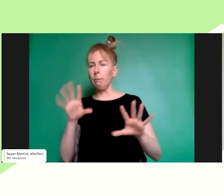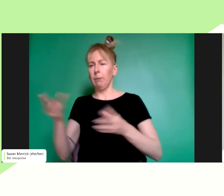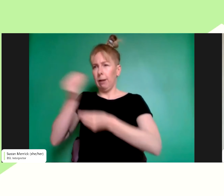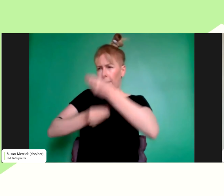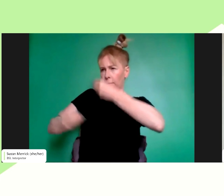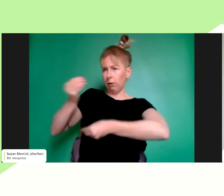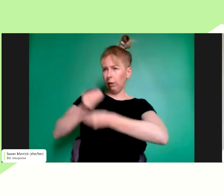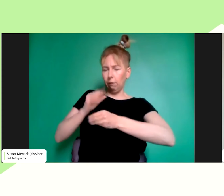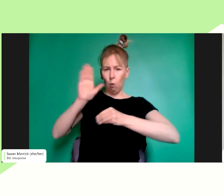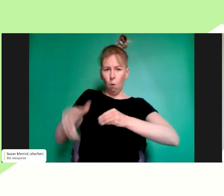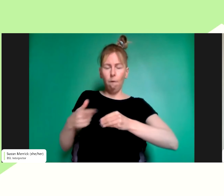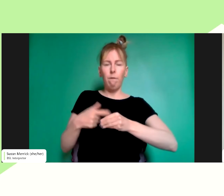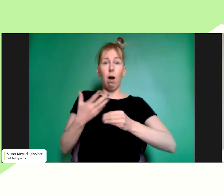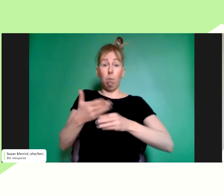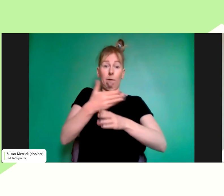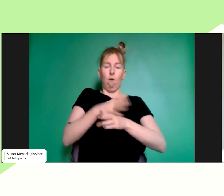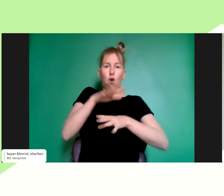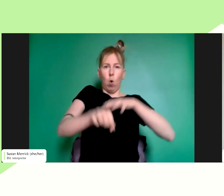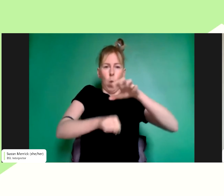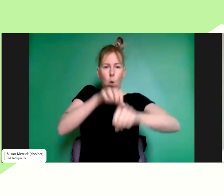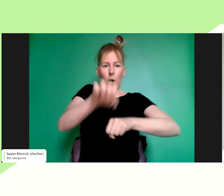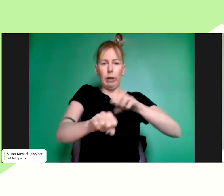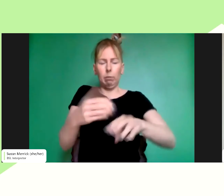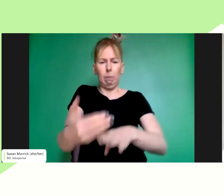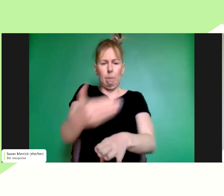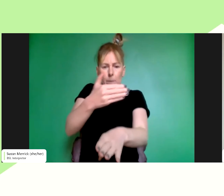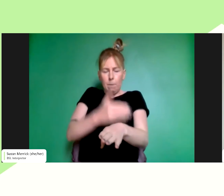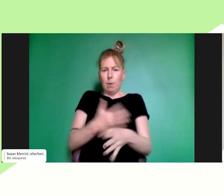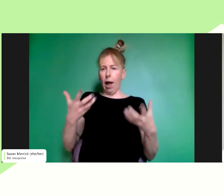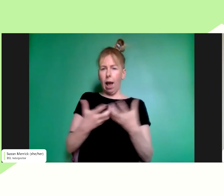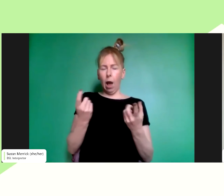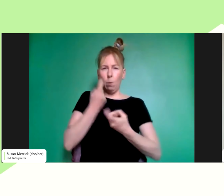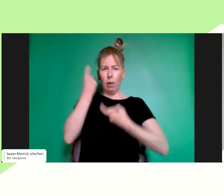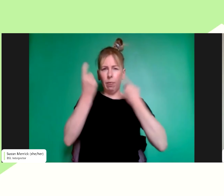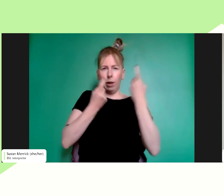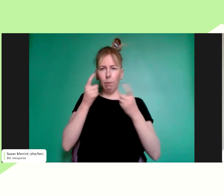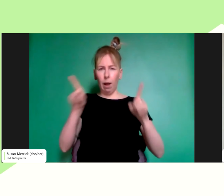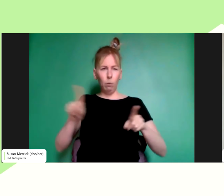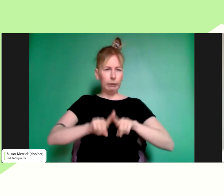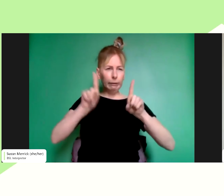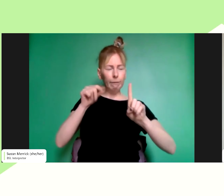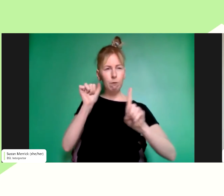and tropical epistemologies of resistance. By questioning how embedded societal